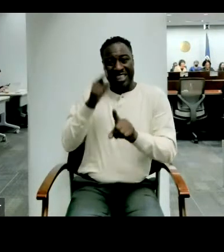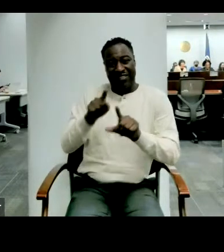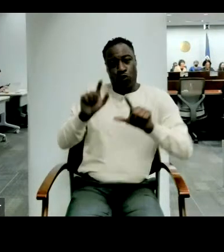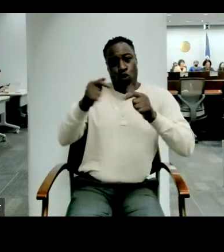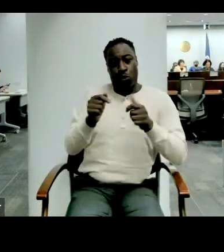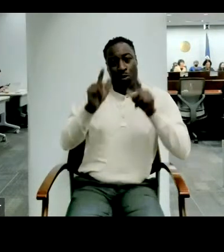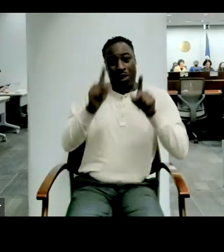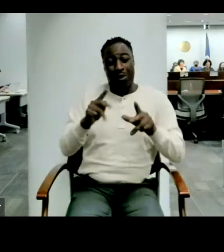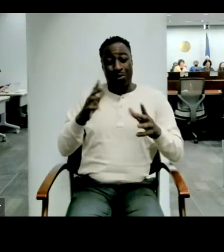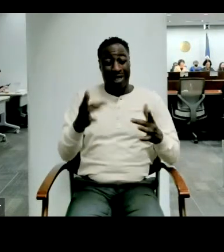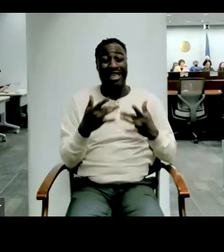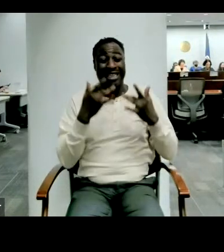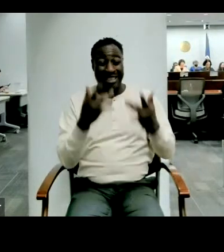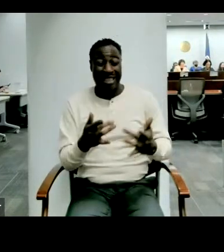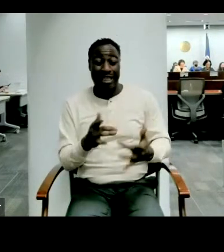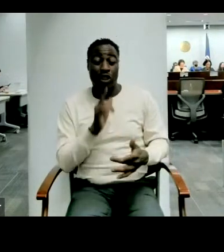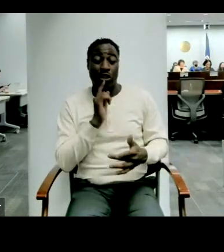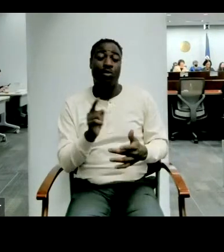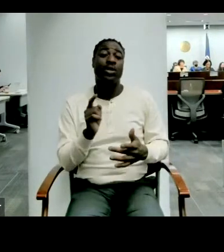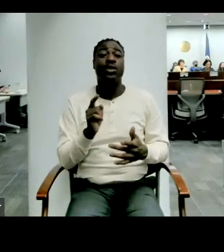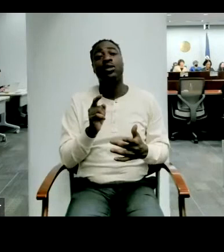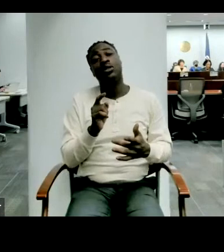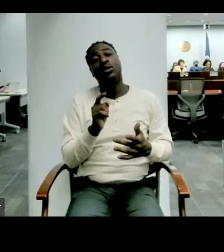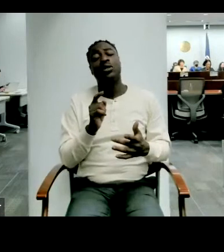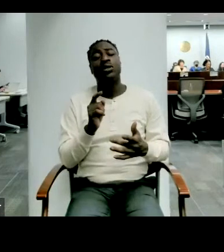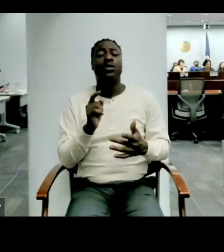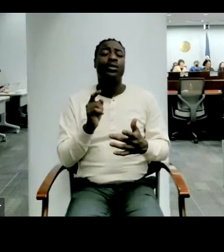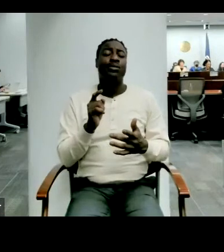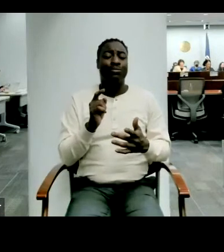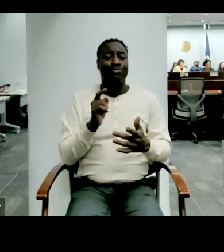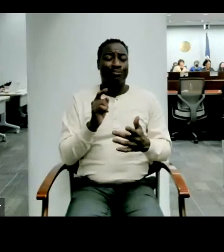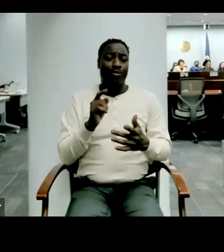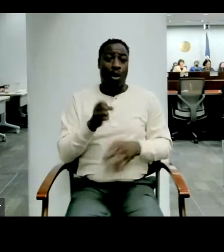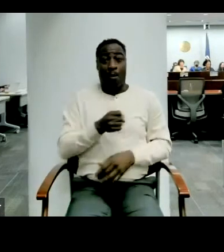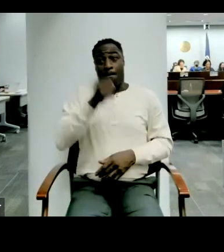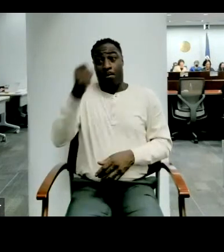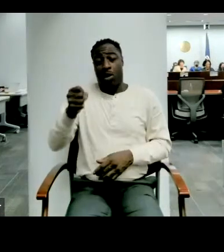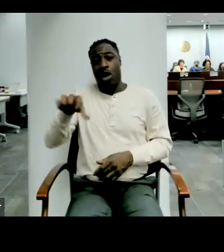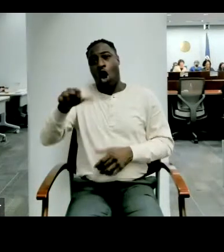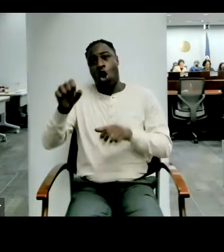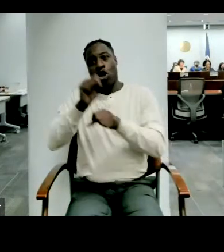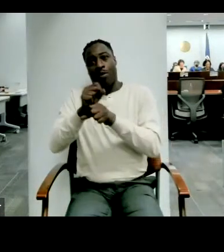they tend to be driving those employees into lower paid jobs. And so um while